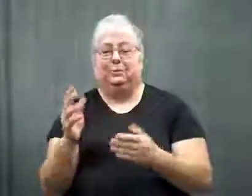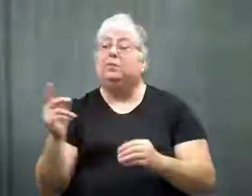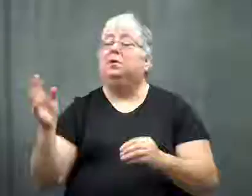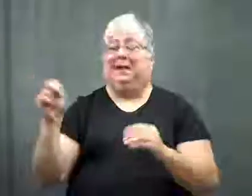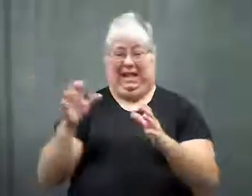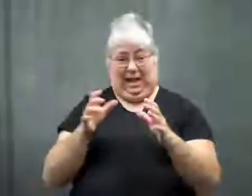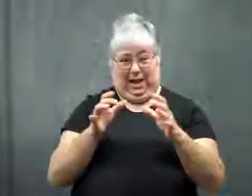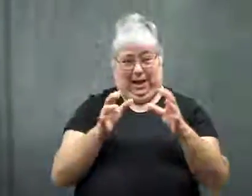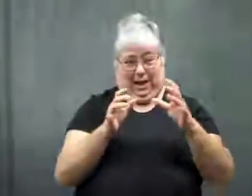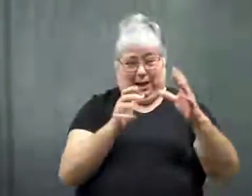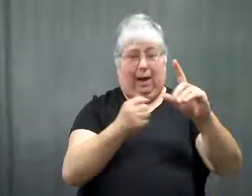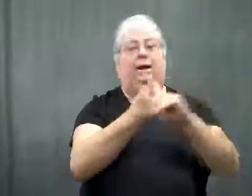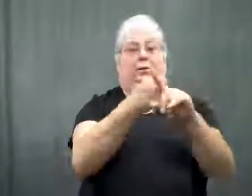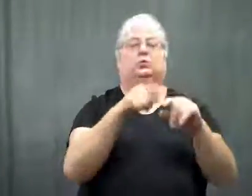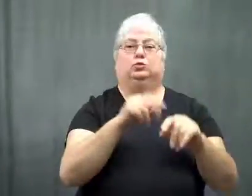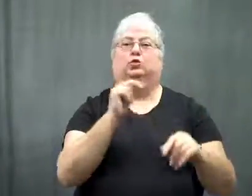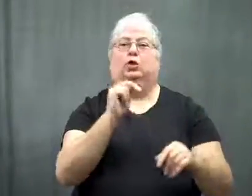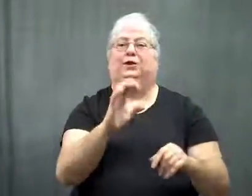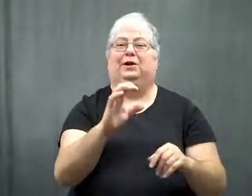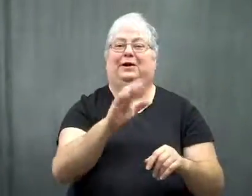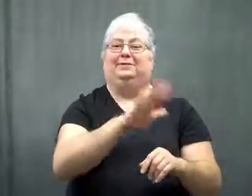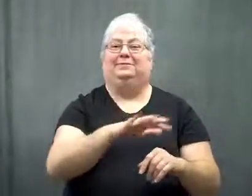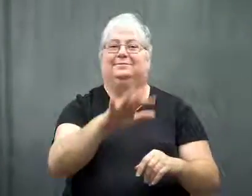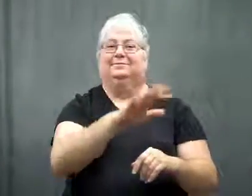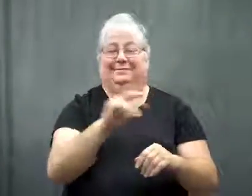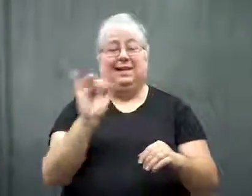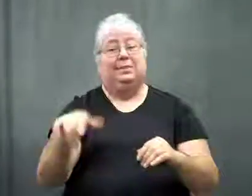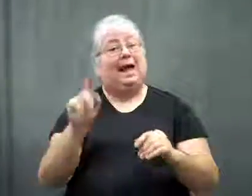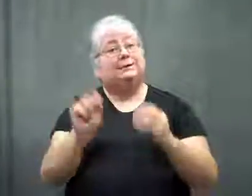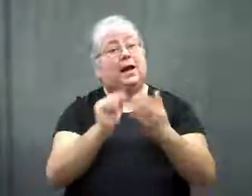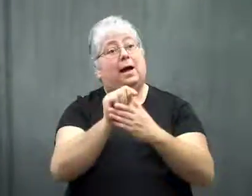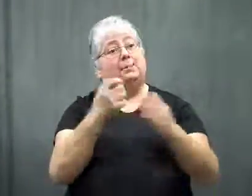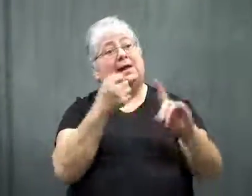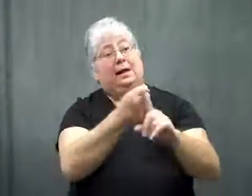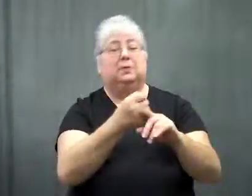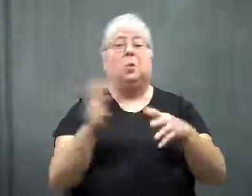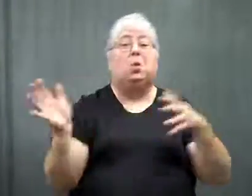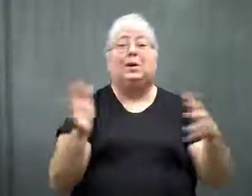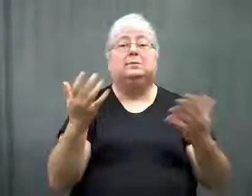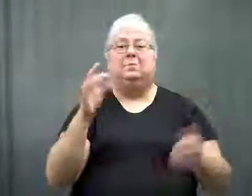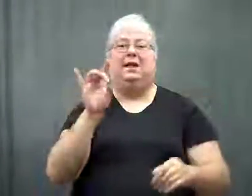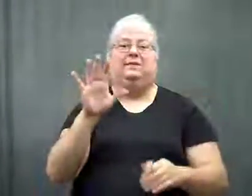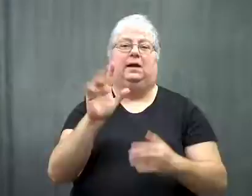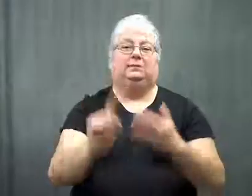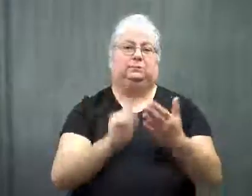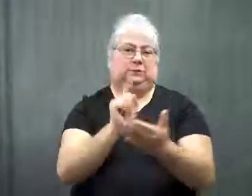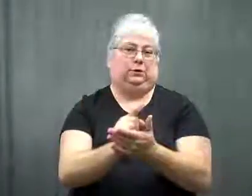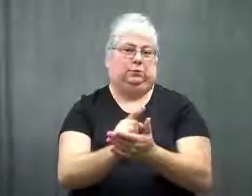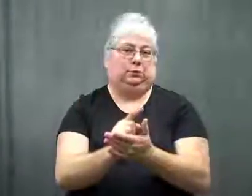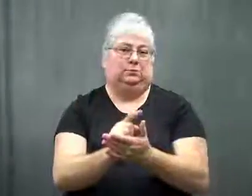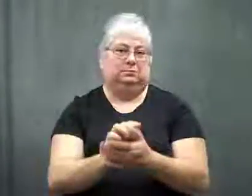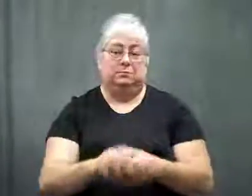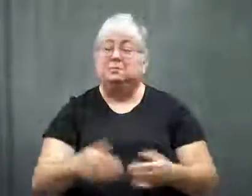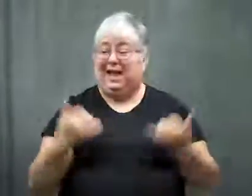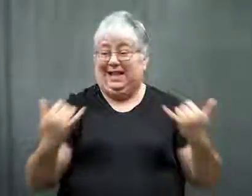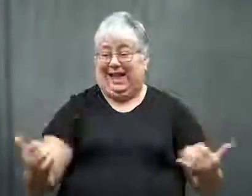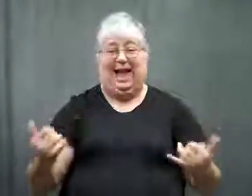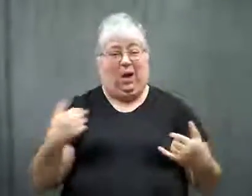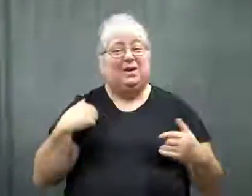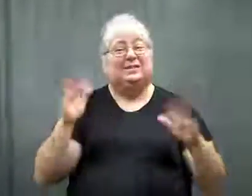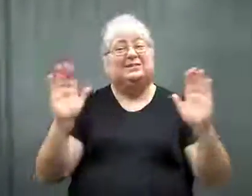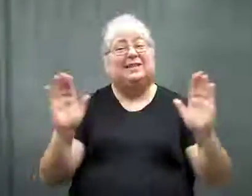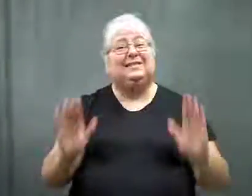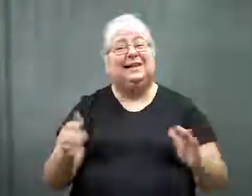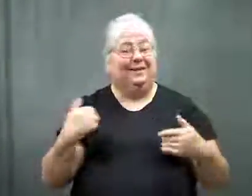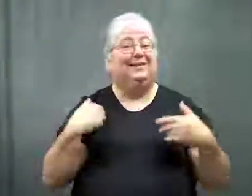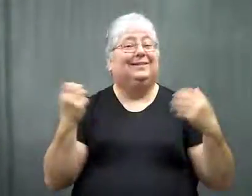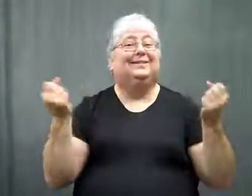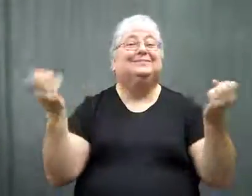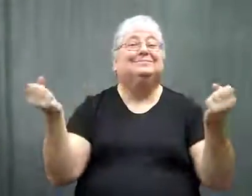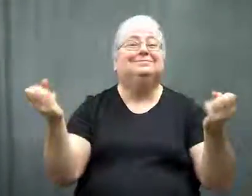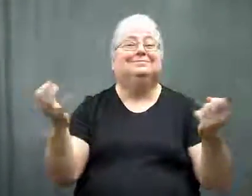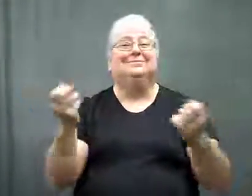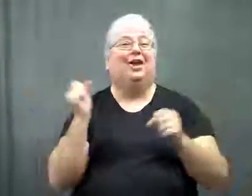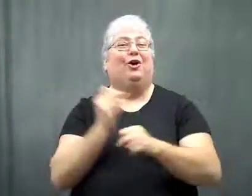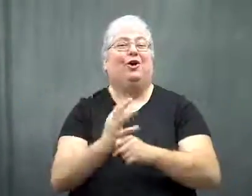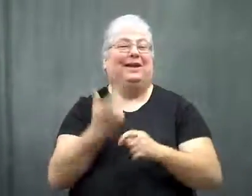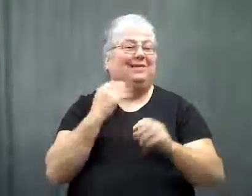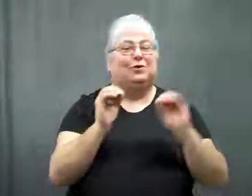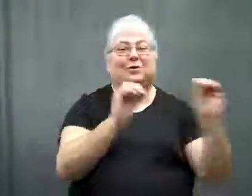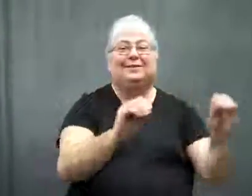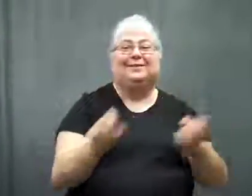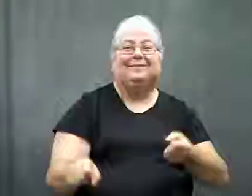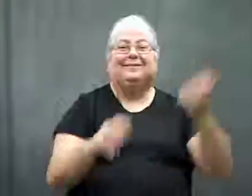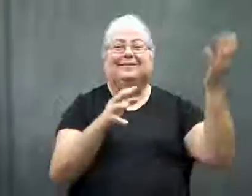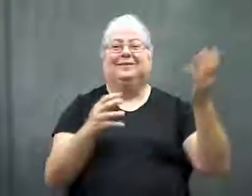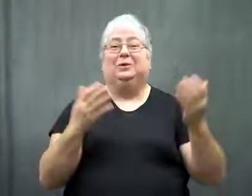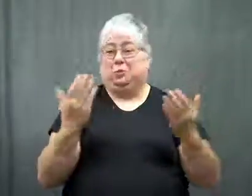It hit North Carolina with 85 mph winds.